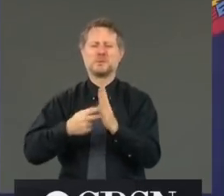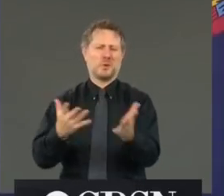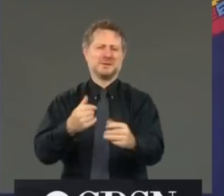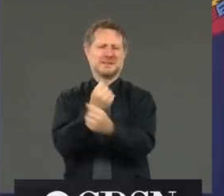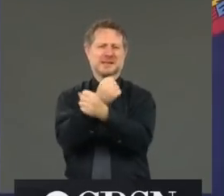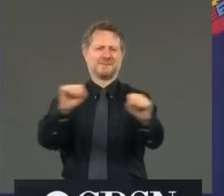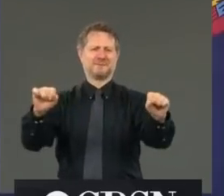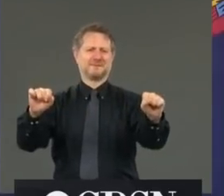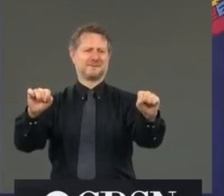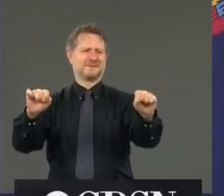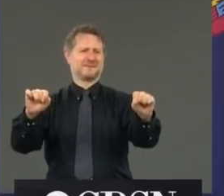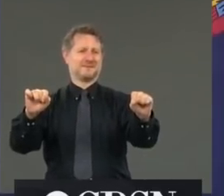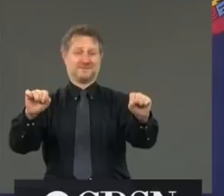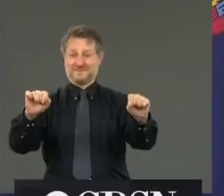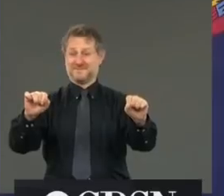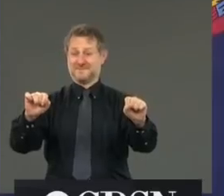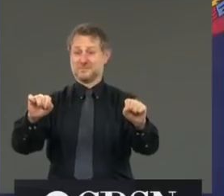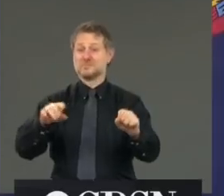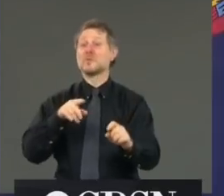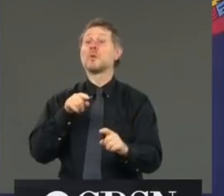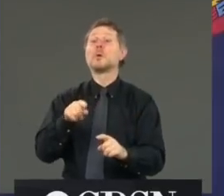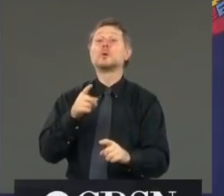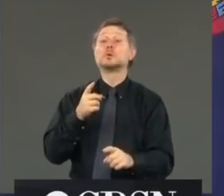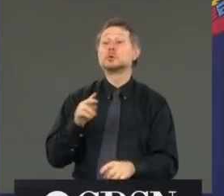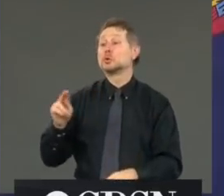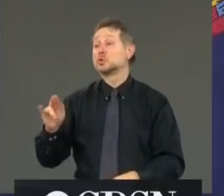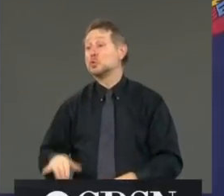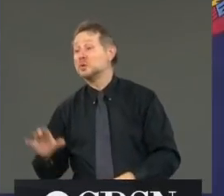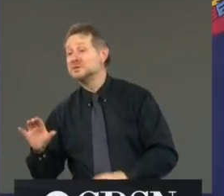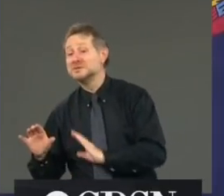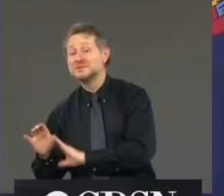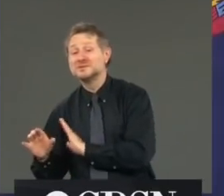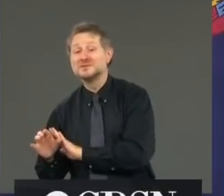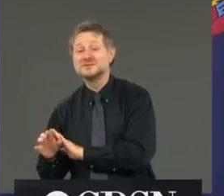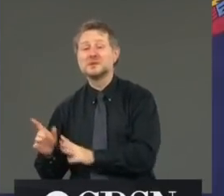BEGINNING OF THIS IT WILL BE ONE STANDARD THAT IS DATA DRIVEN.